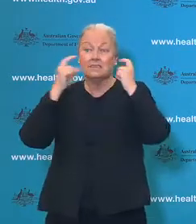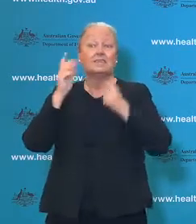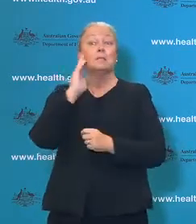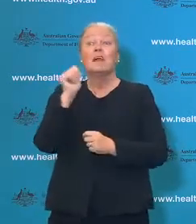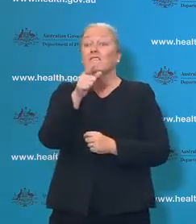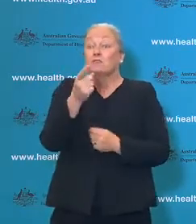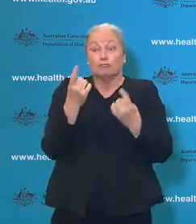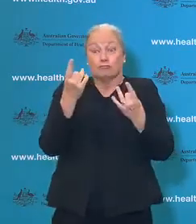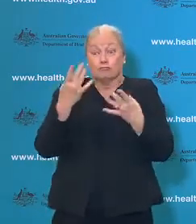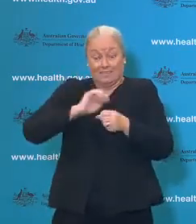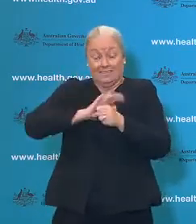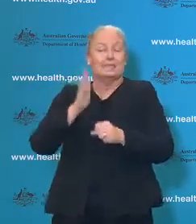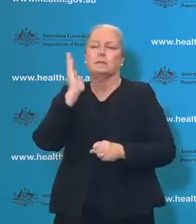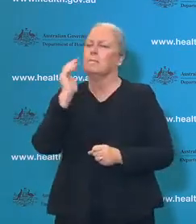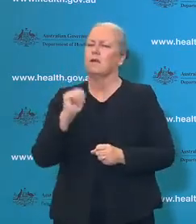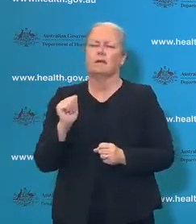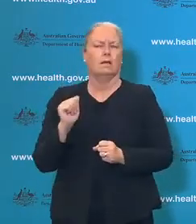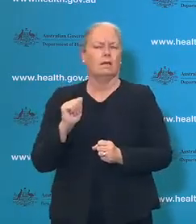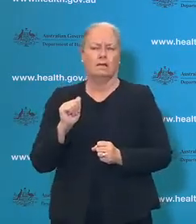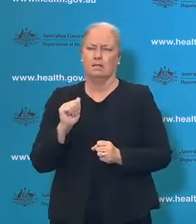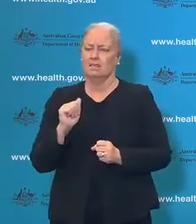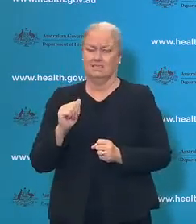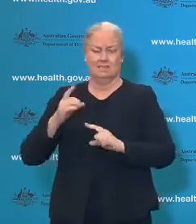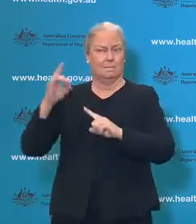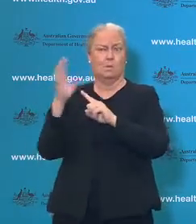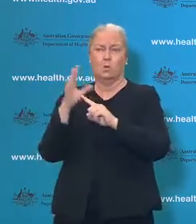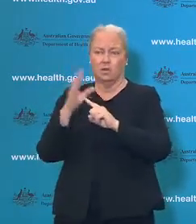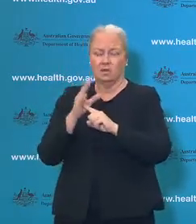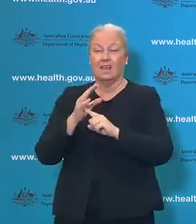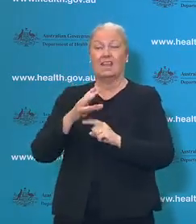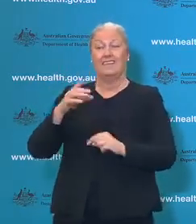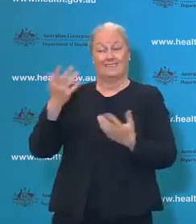especially in circumstances where physical distancing may be difficult